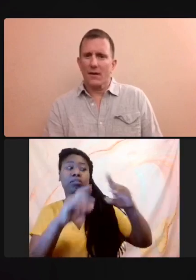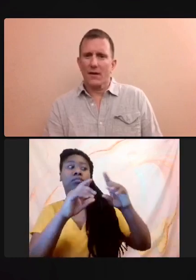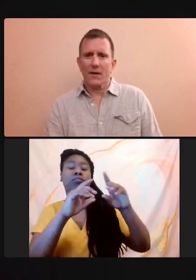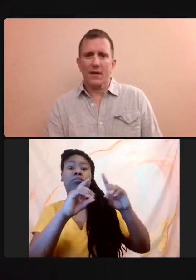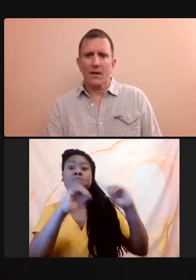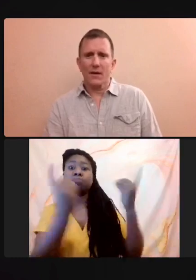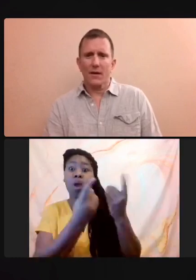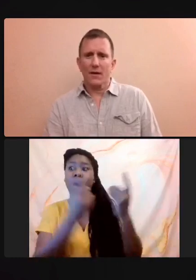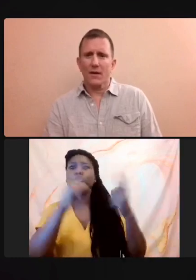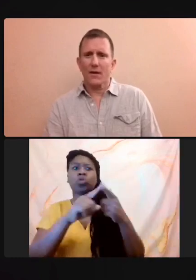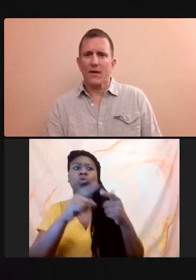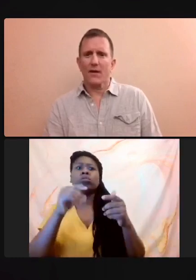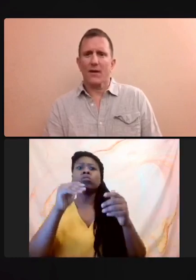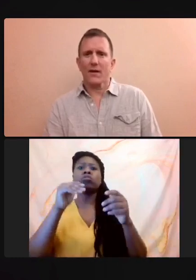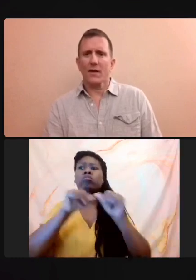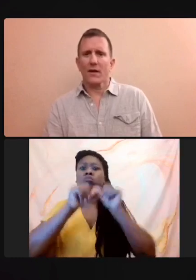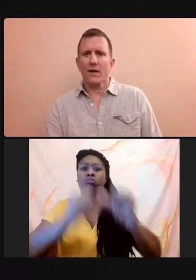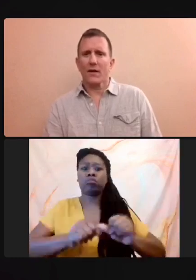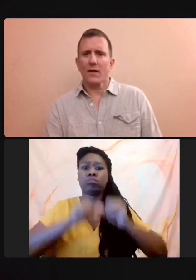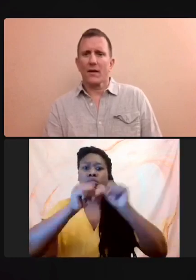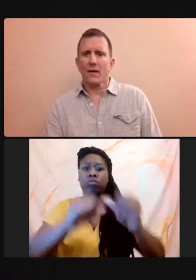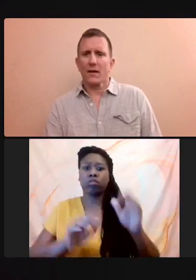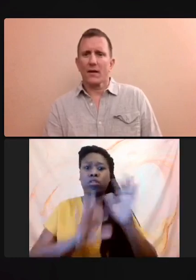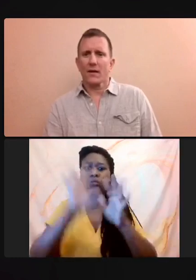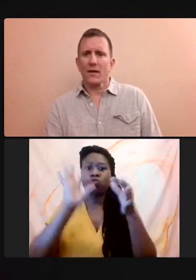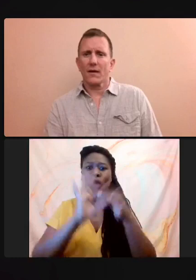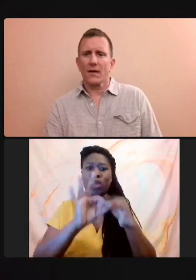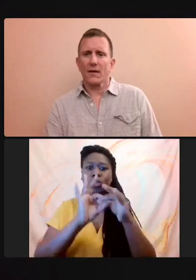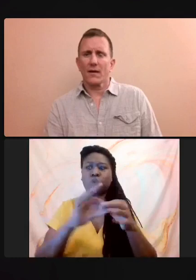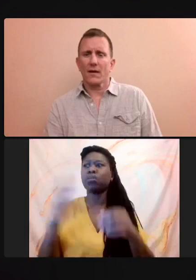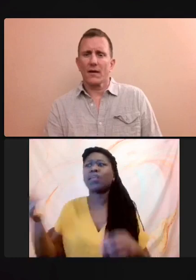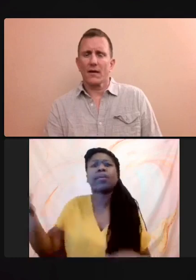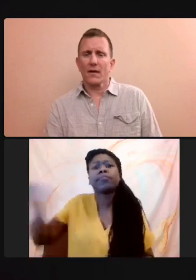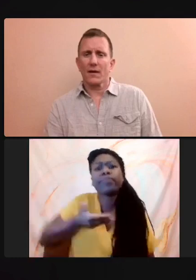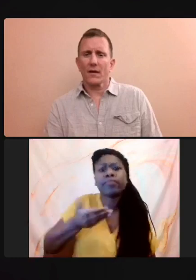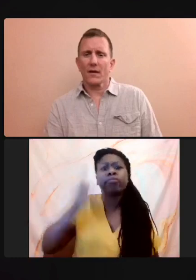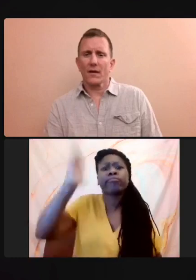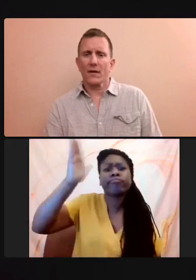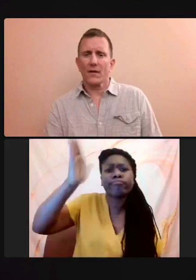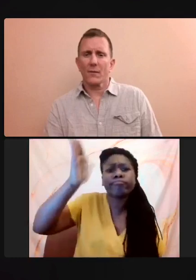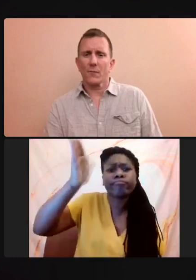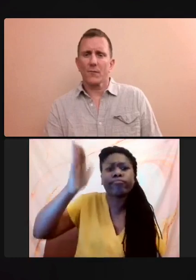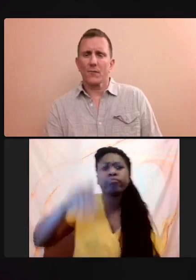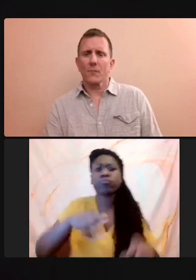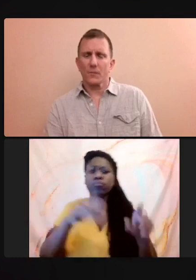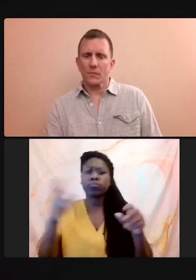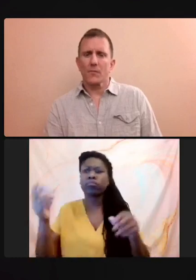know there is that mentorship that's happening, that there is that relationship that's happening with the ITP programs